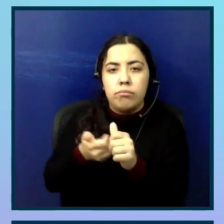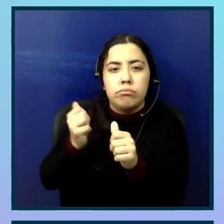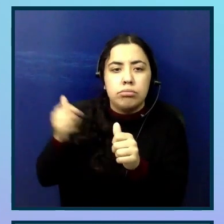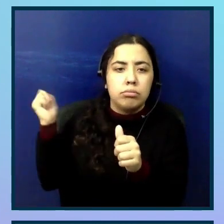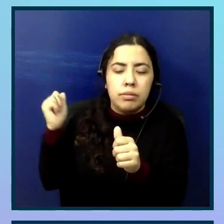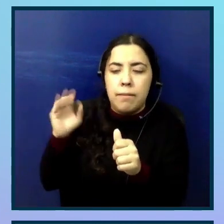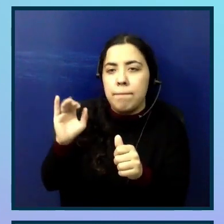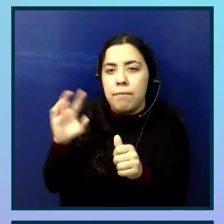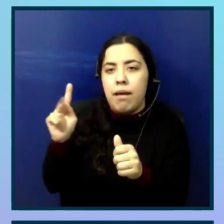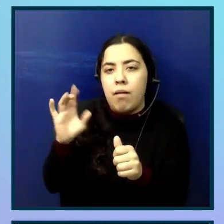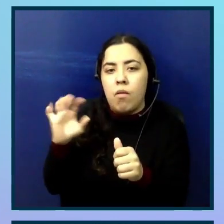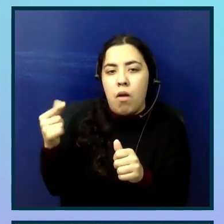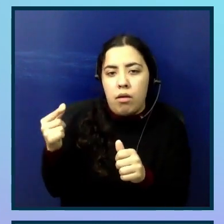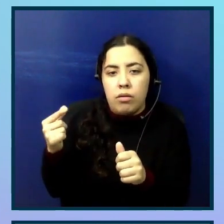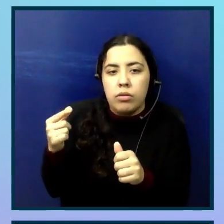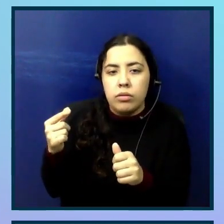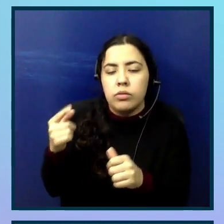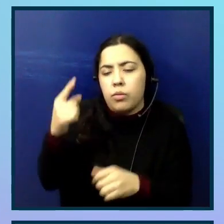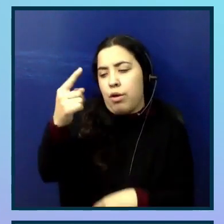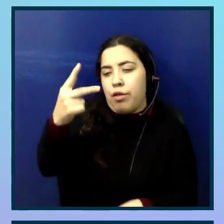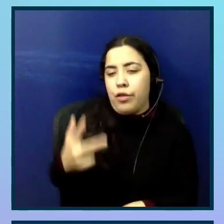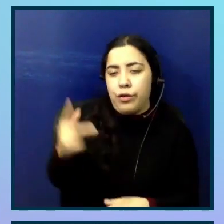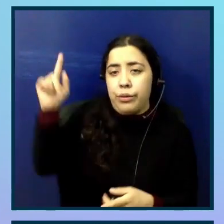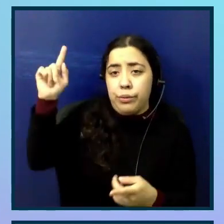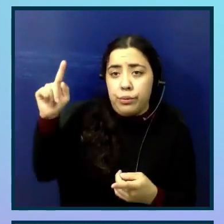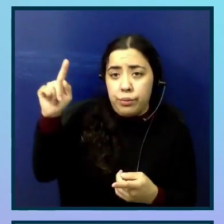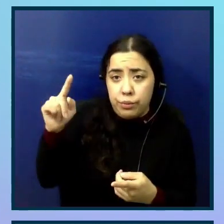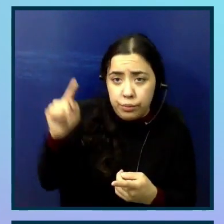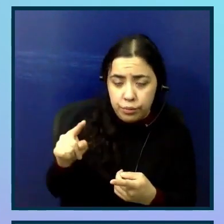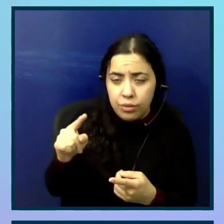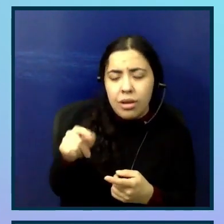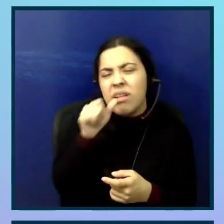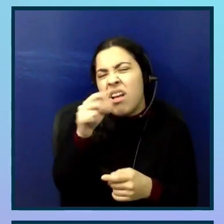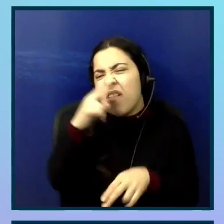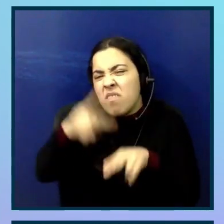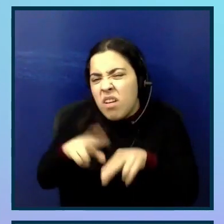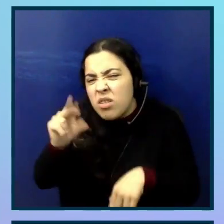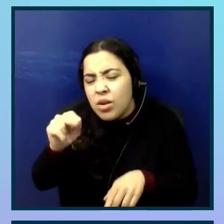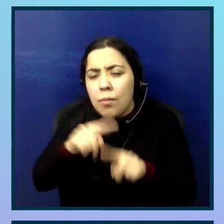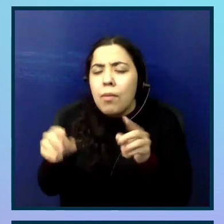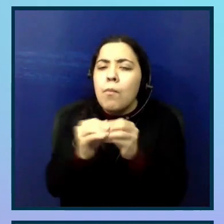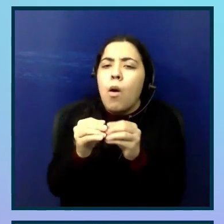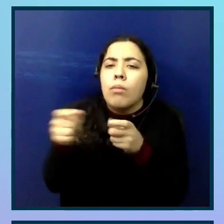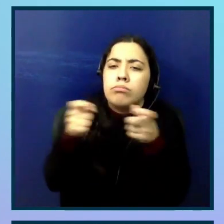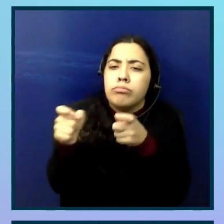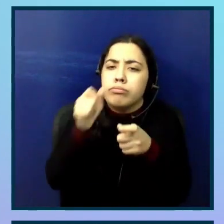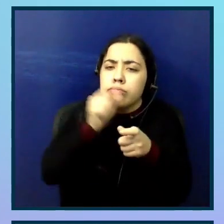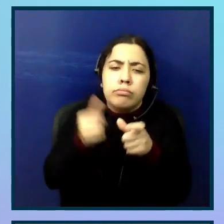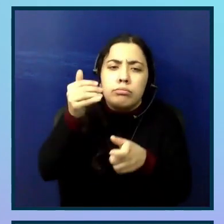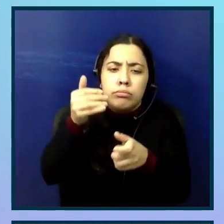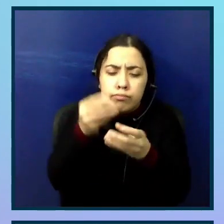set as critical issues. So still not fun, but way more manageable than the full set. We passed on those critical bugs